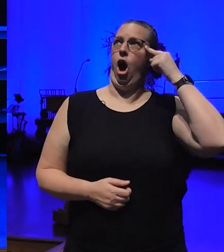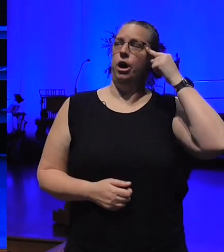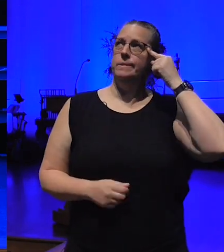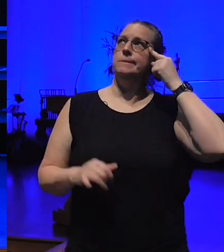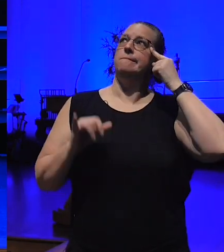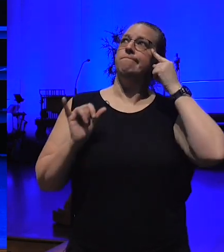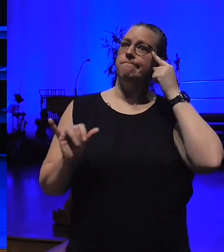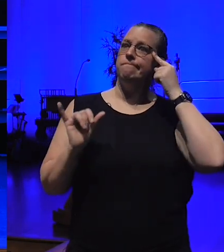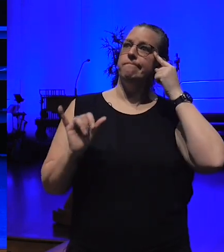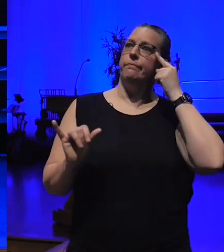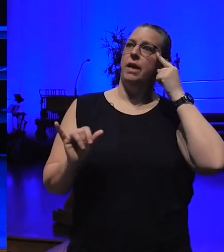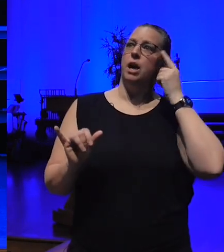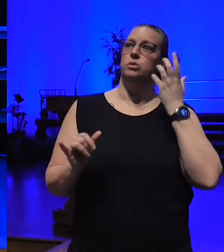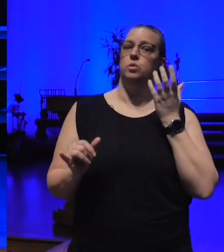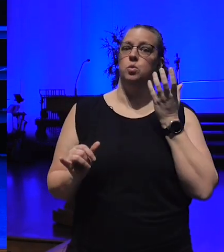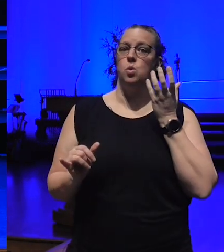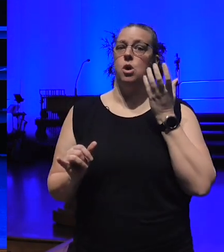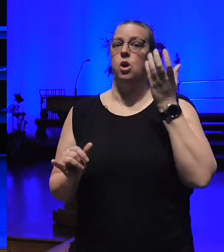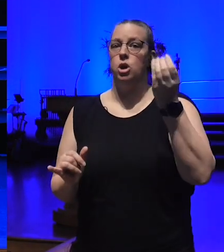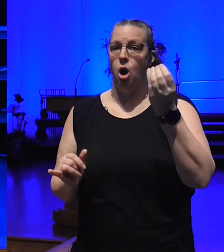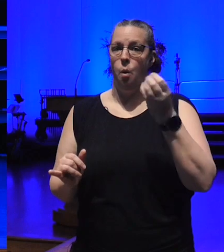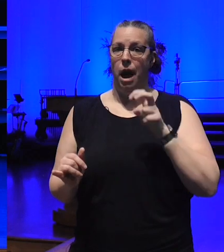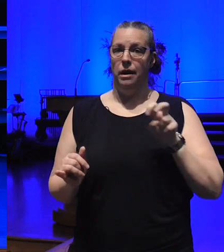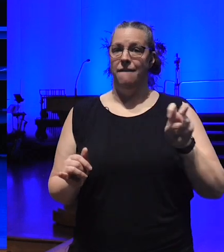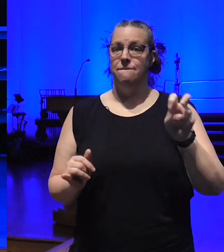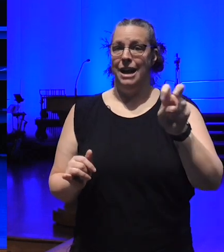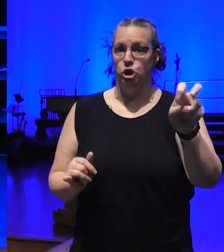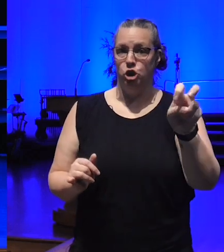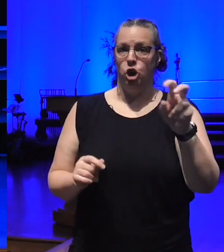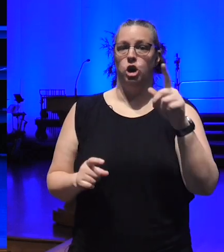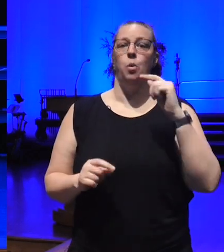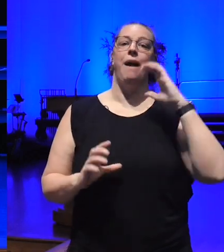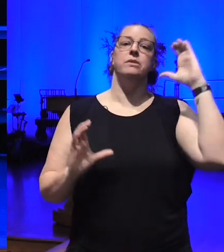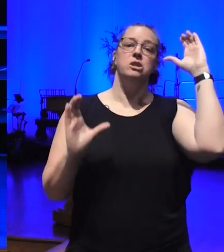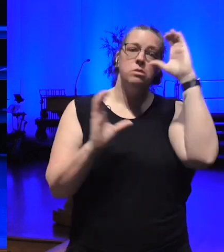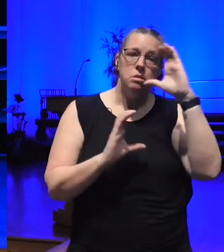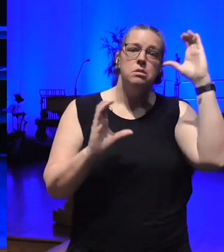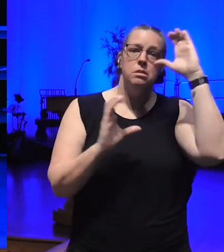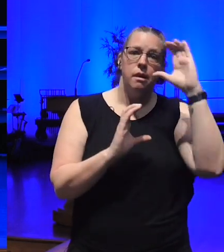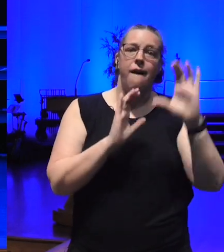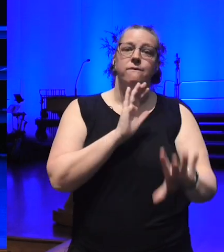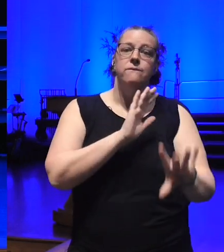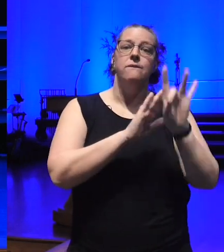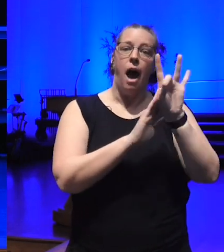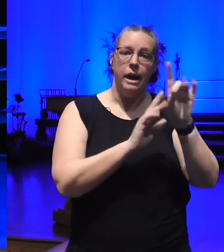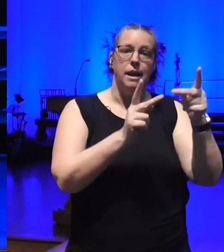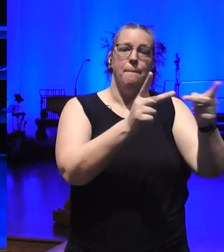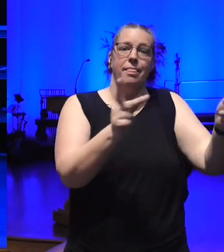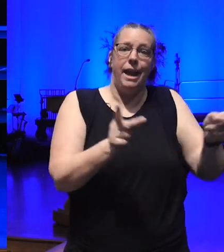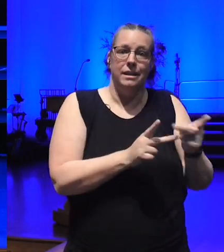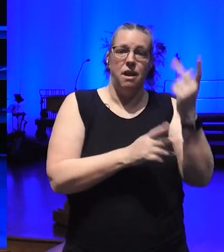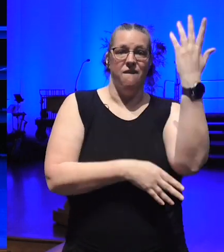an adventure each night had to find the place in the forest that was most dark and in which no one